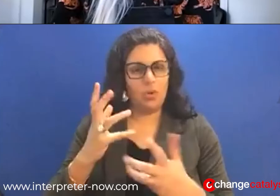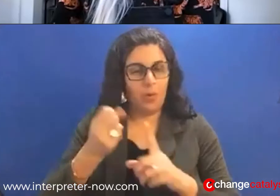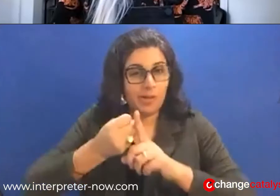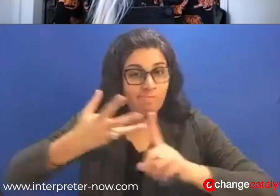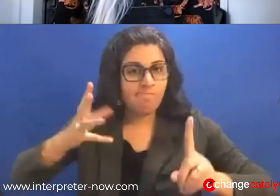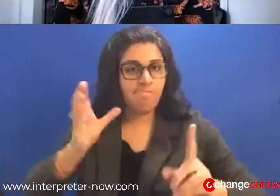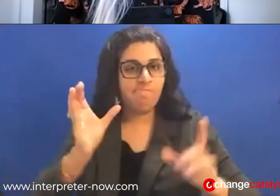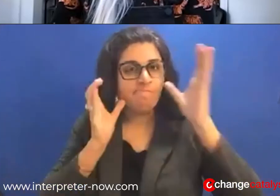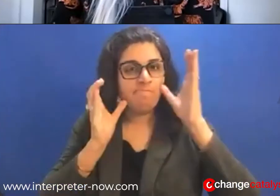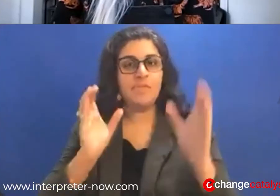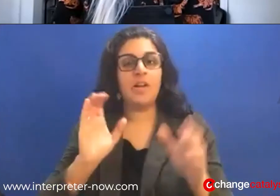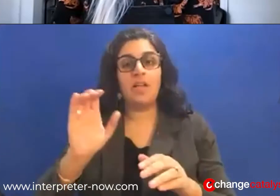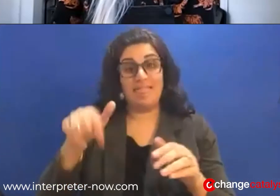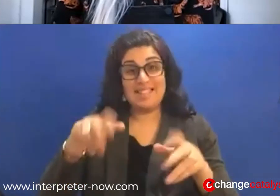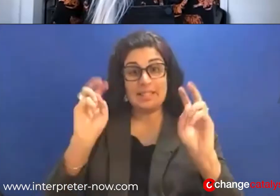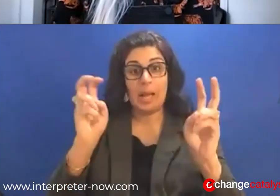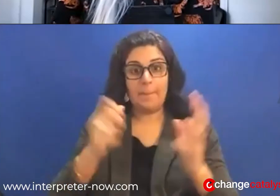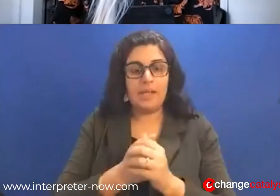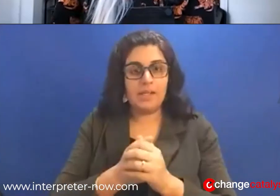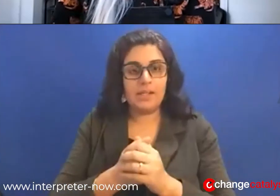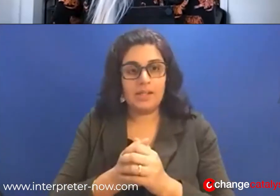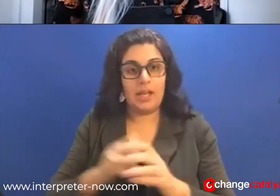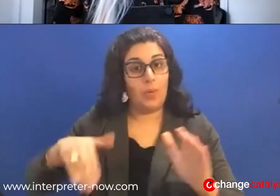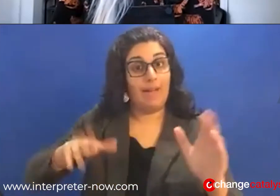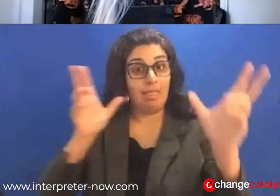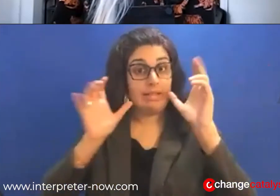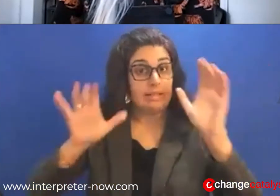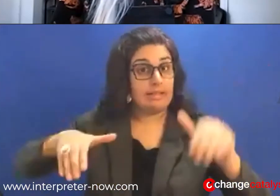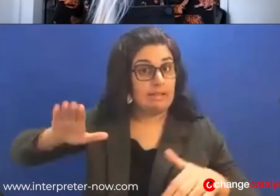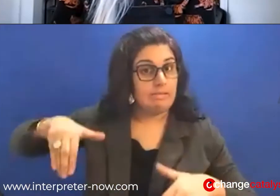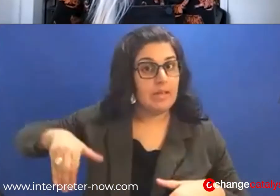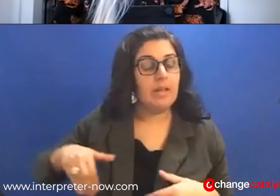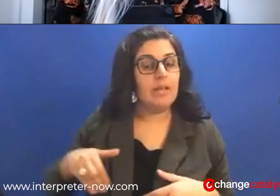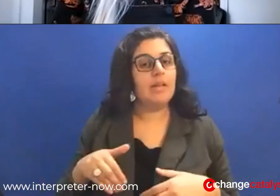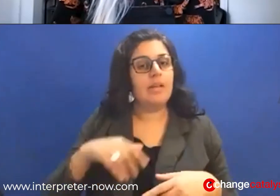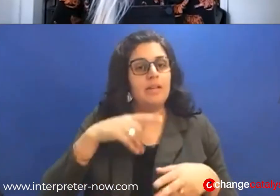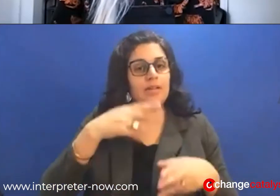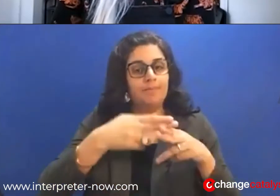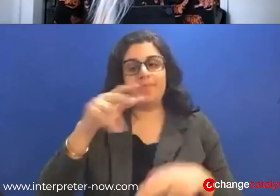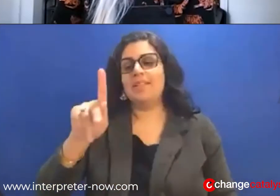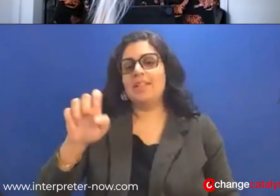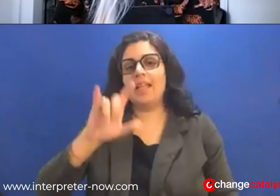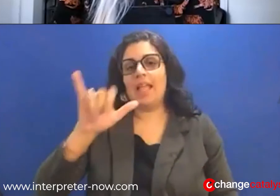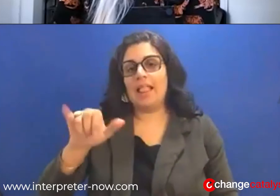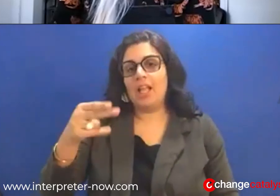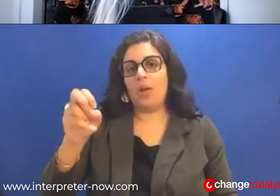them yet, I mentioned the episode with Kelly Hoey on Episode #60, where we talk about how